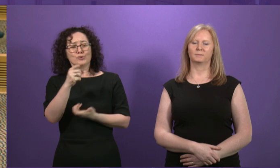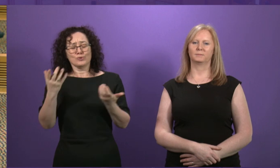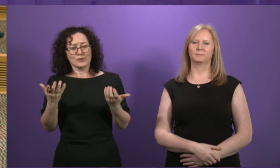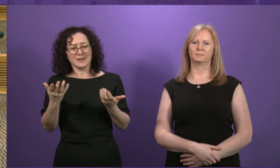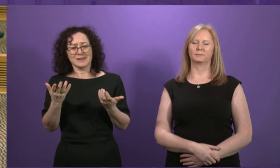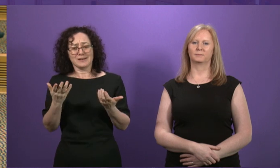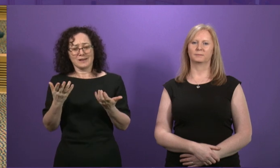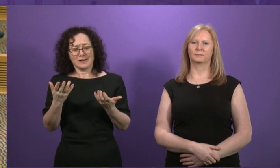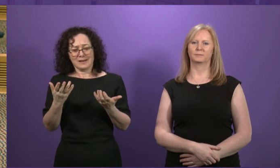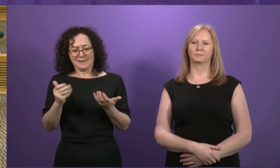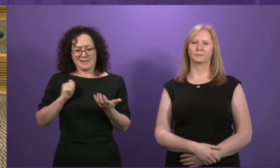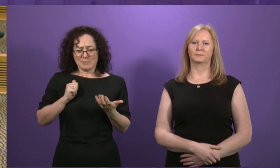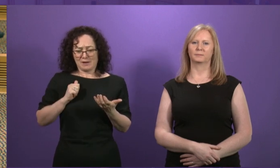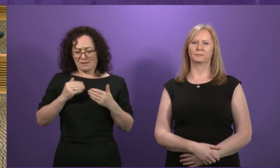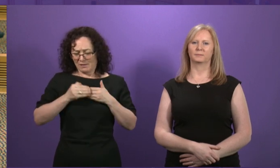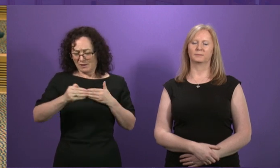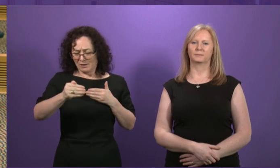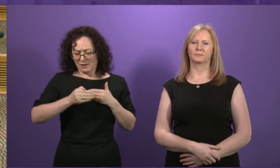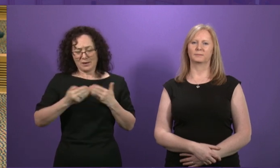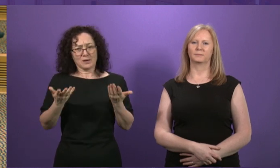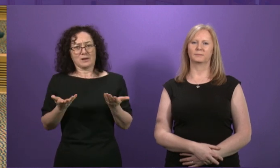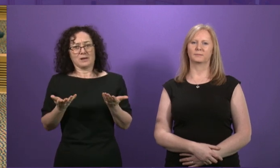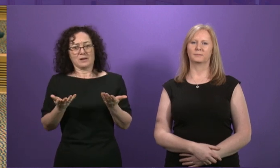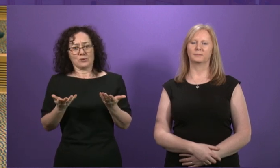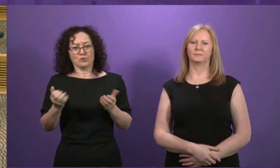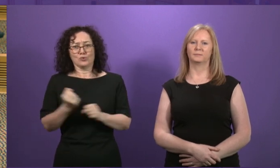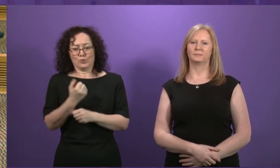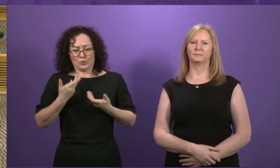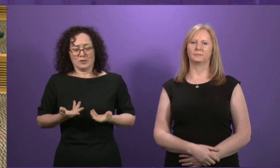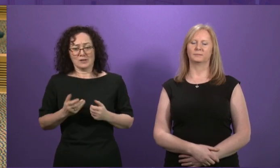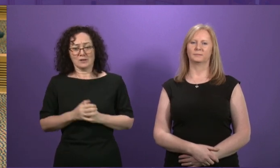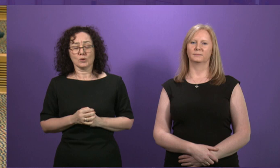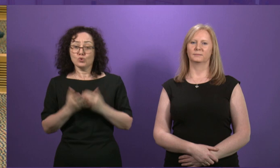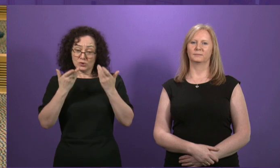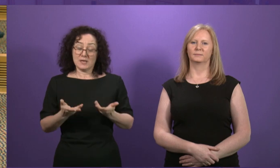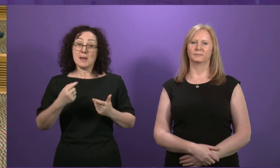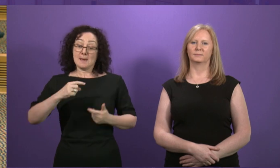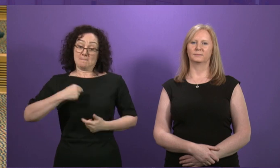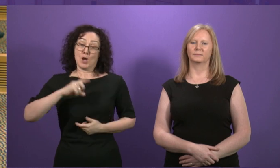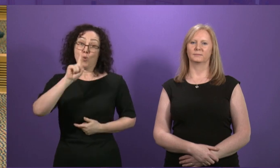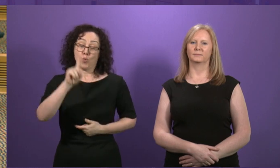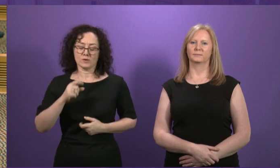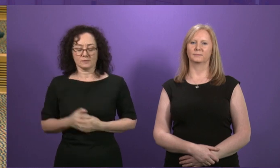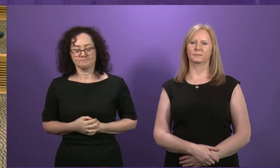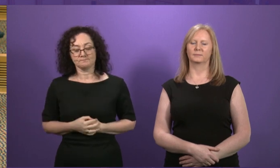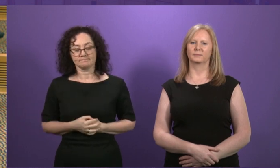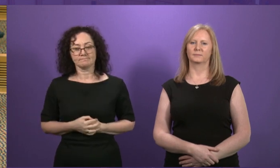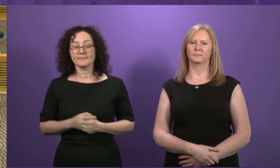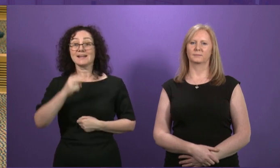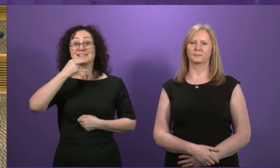spend the rest of his day. Let me tell him how I will be spending the rest of my day. Jackson Carlaw: Not answering questions.